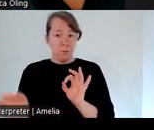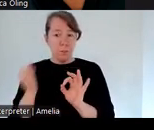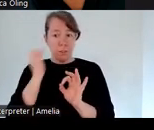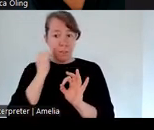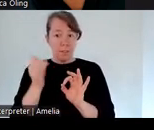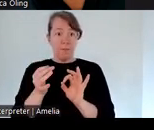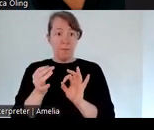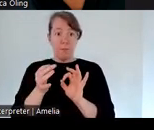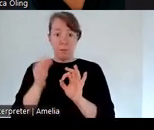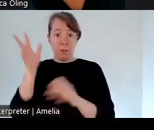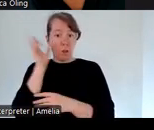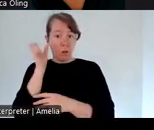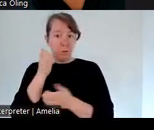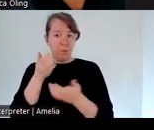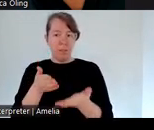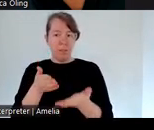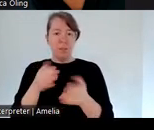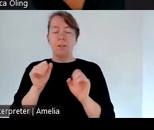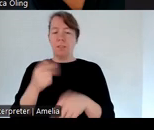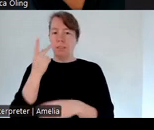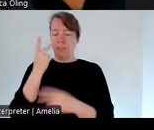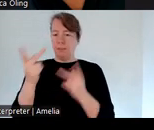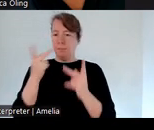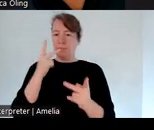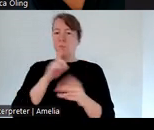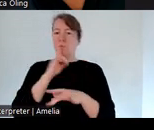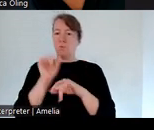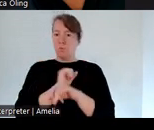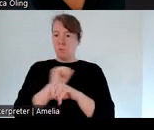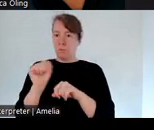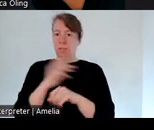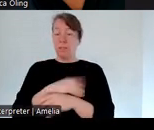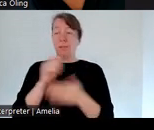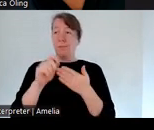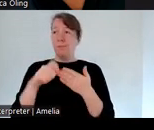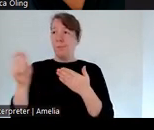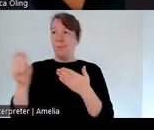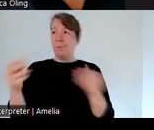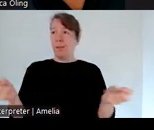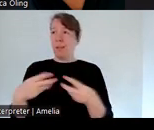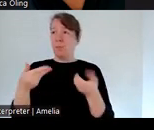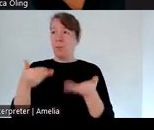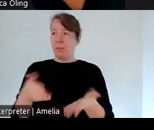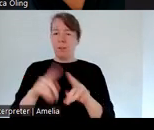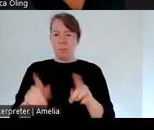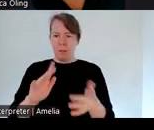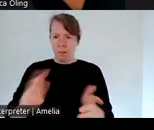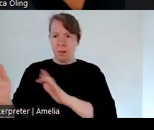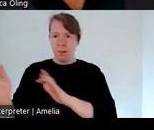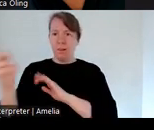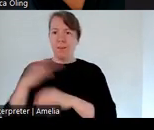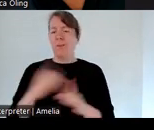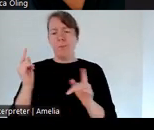to again, make sure that it wasn't just checking the box, but that it was actually somewhat accurate in at least a couple of examples.